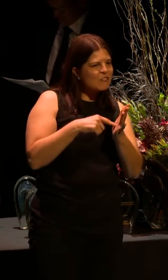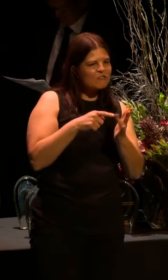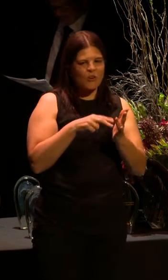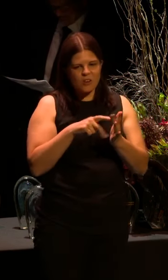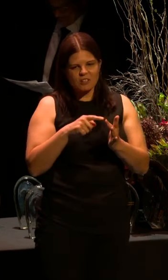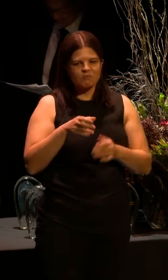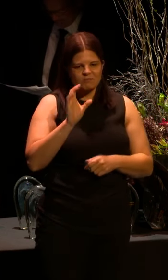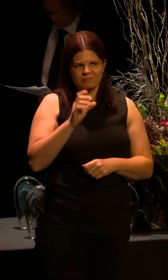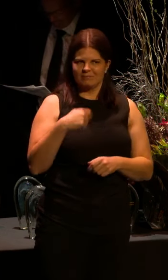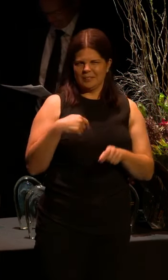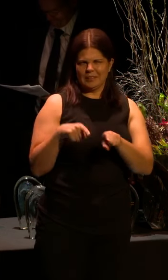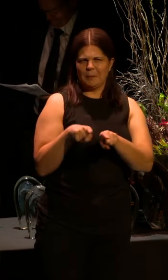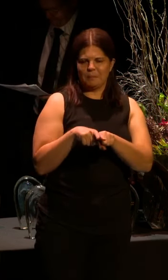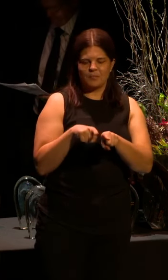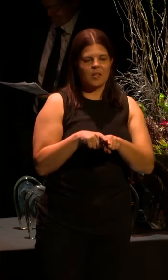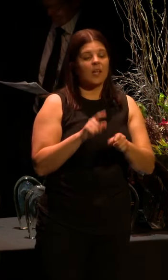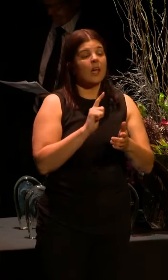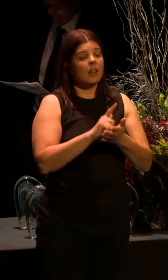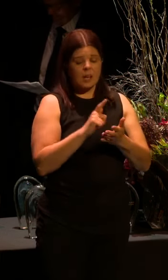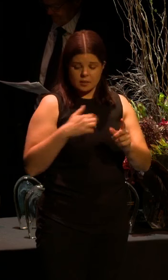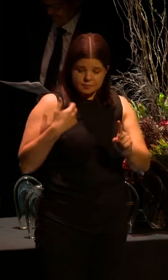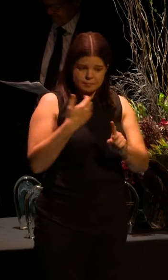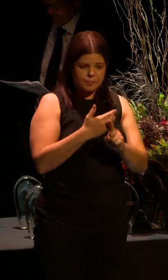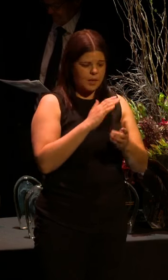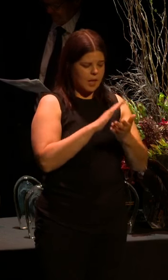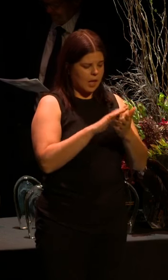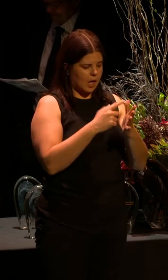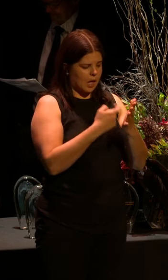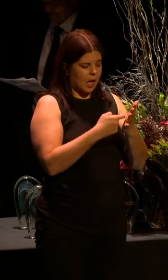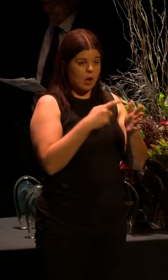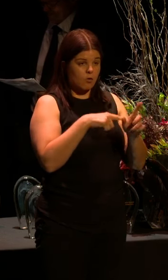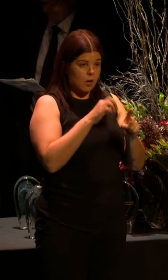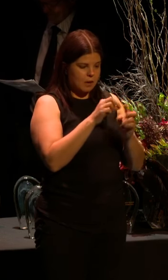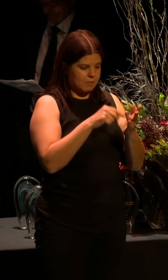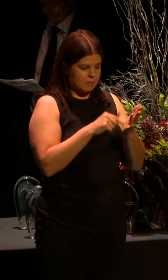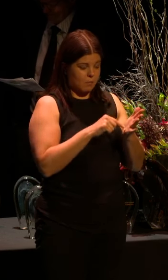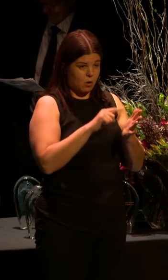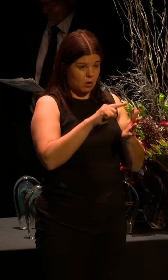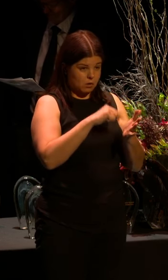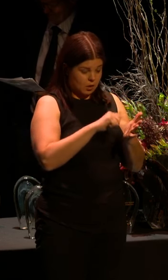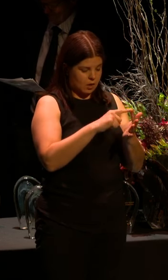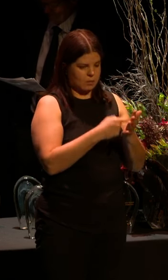But things changed when the Harry Potter books were massively successful from 1997 onwards.